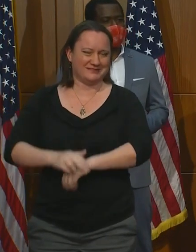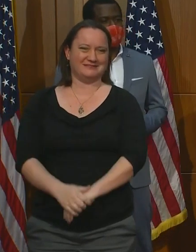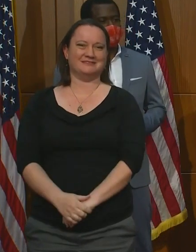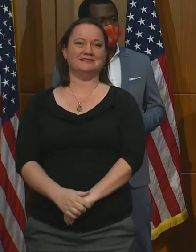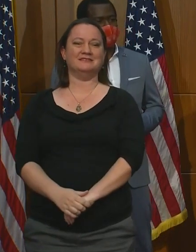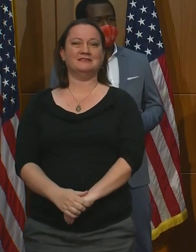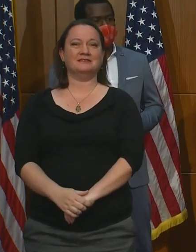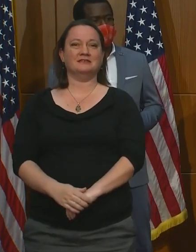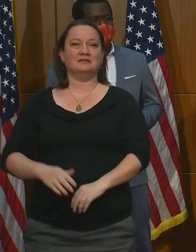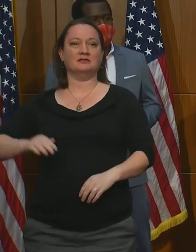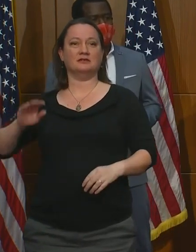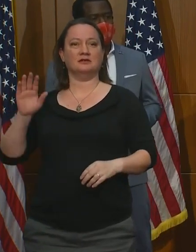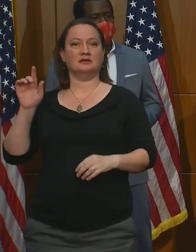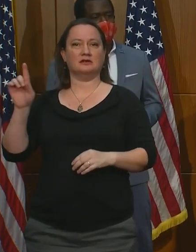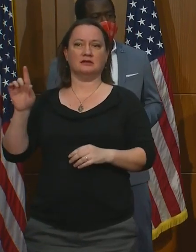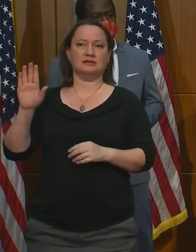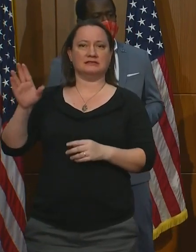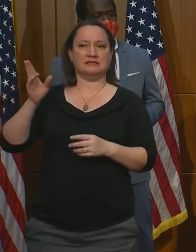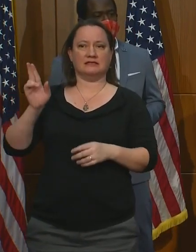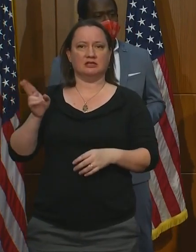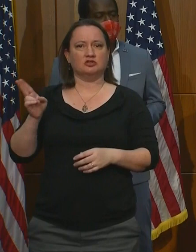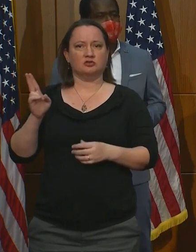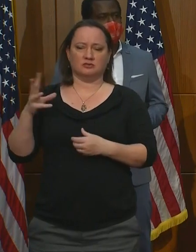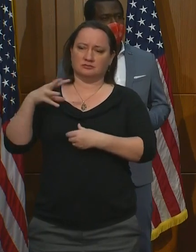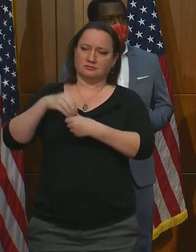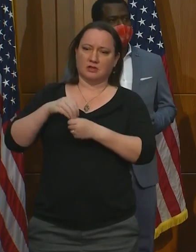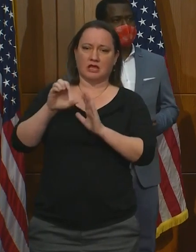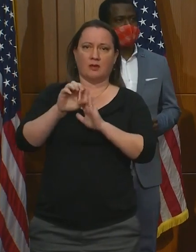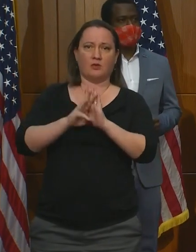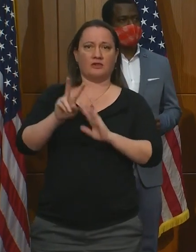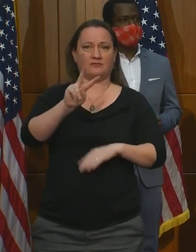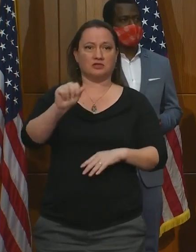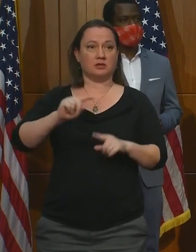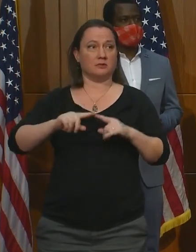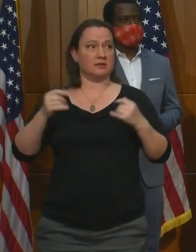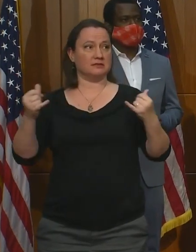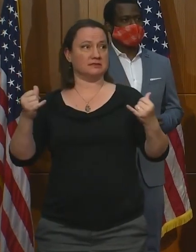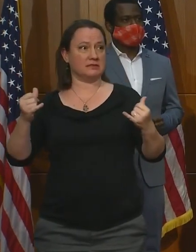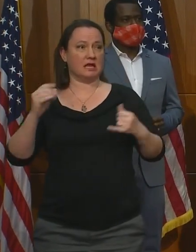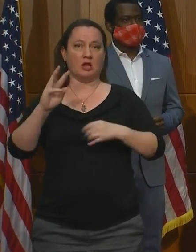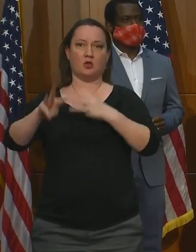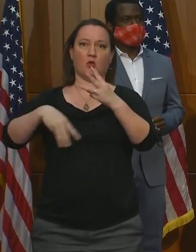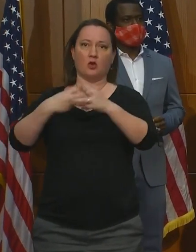REMOVED OF COURSE. HAS A STORIED HISTORY IN THE